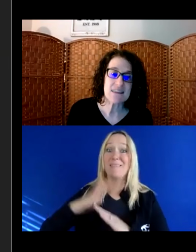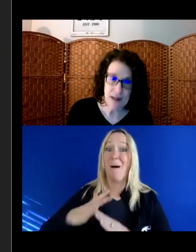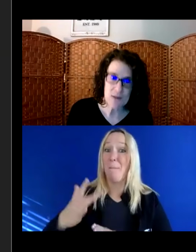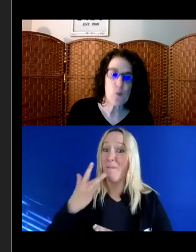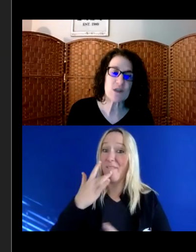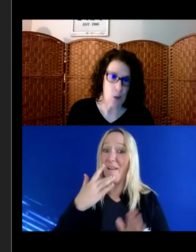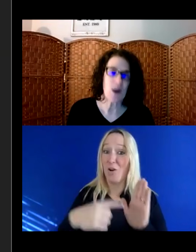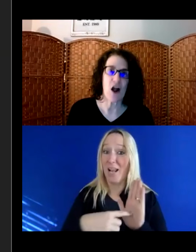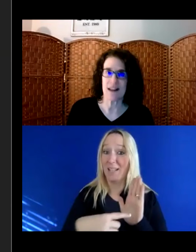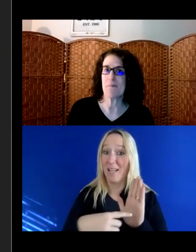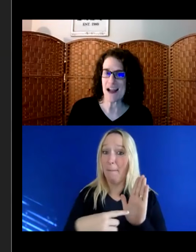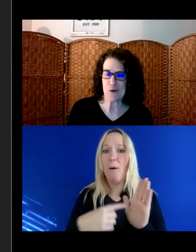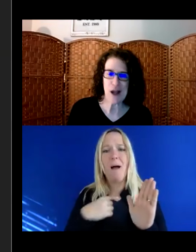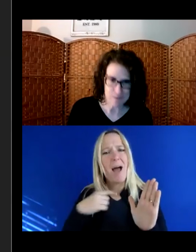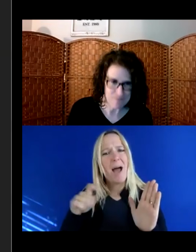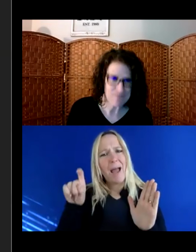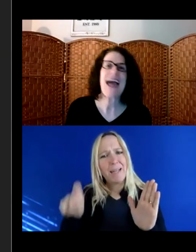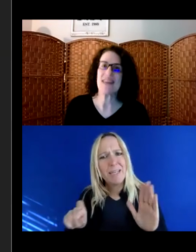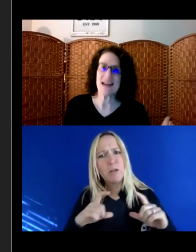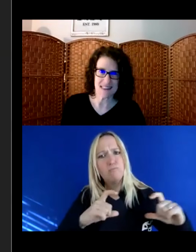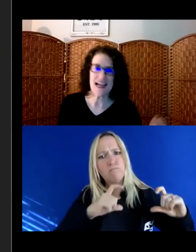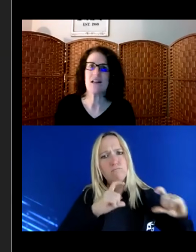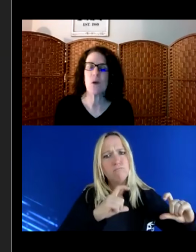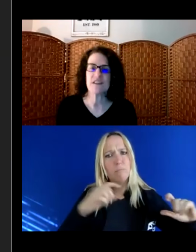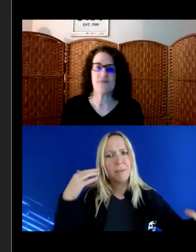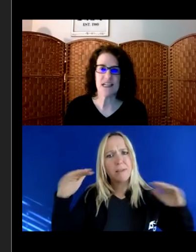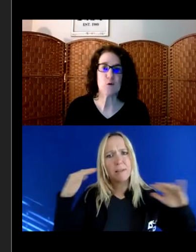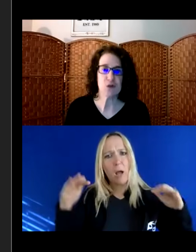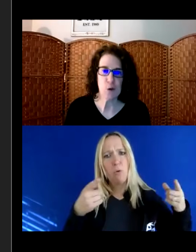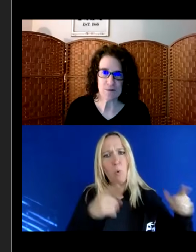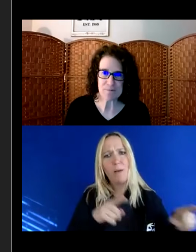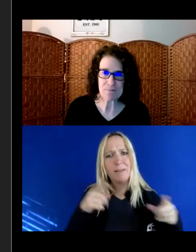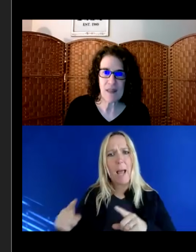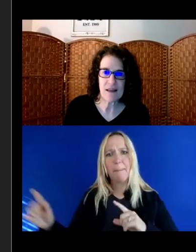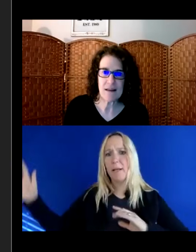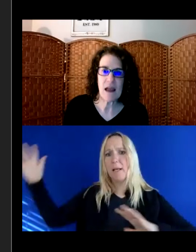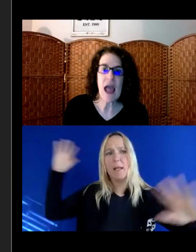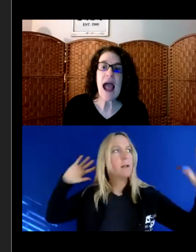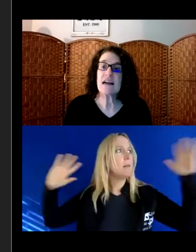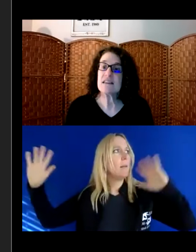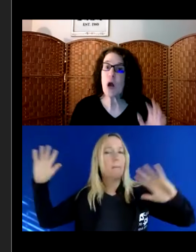what's going on in the background." And that's exactly what this video shows.